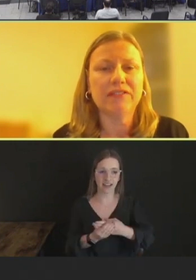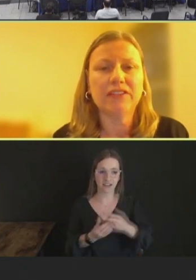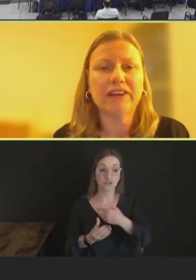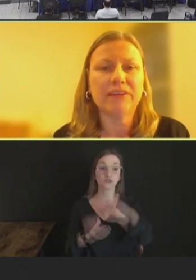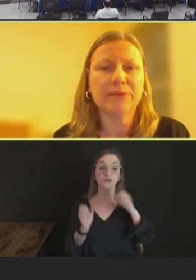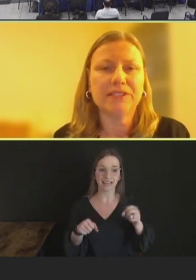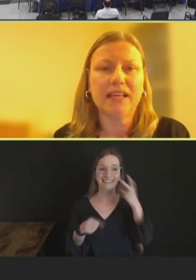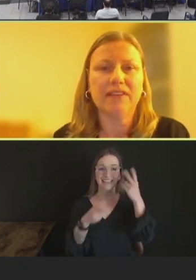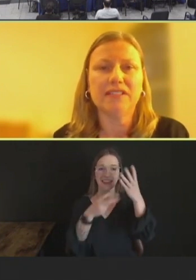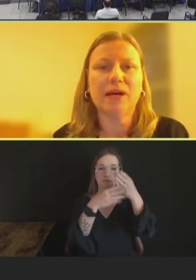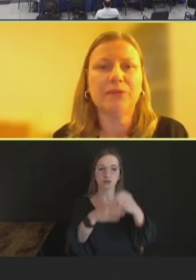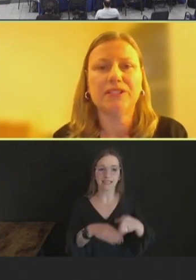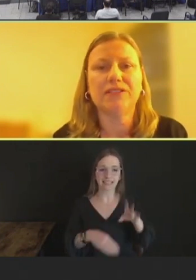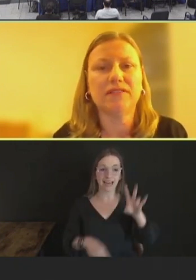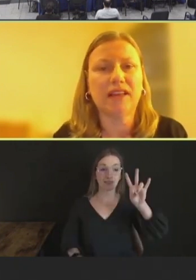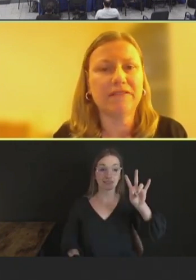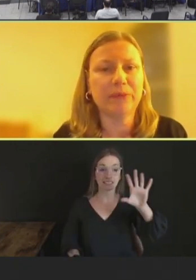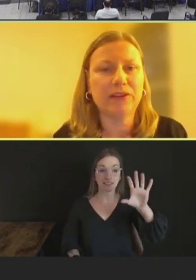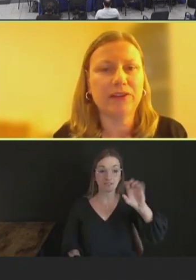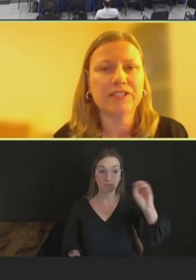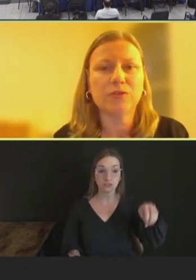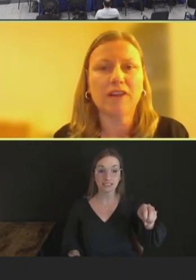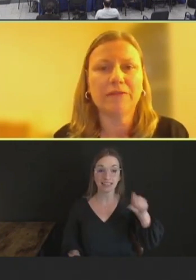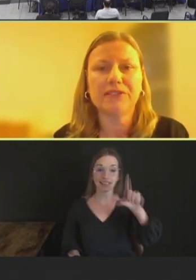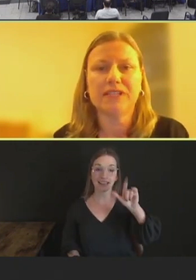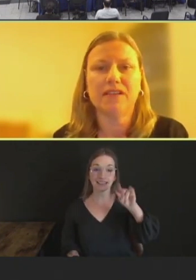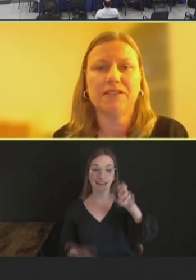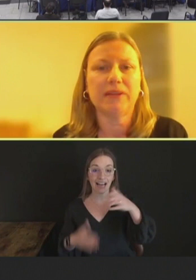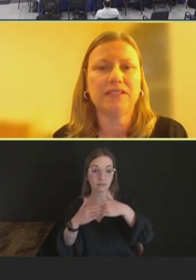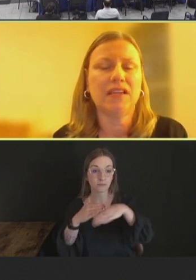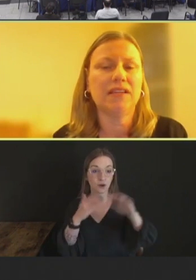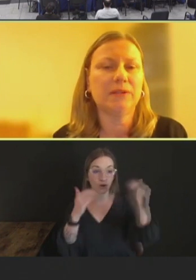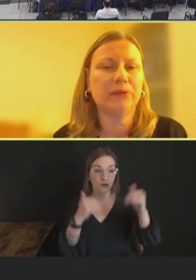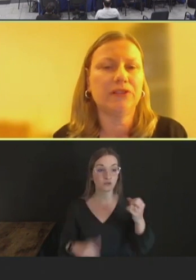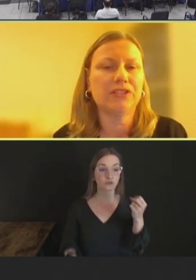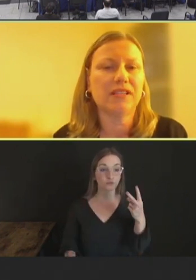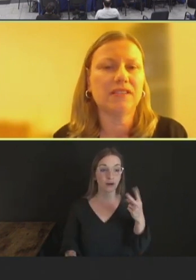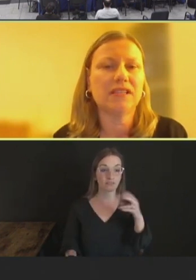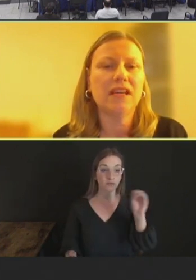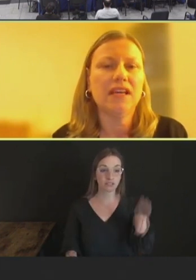So, 75 percent of these episodes are live bursts, 12 percent are spontaneous abortions,